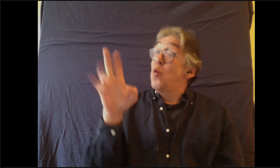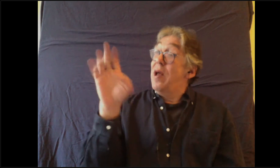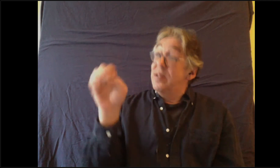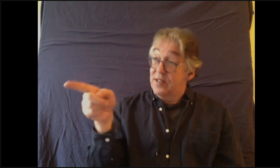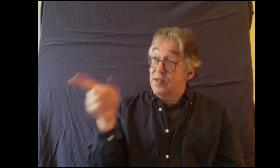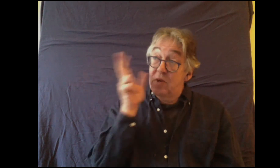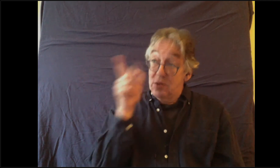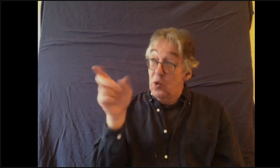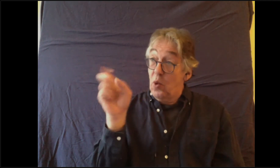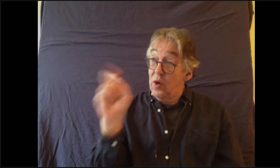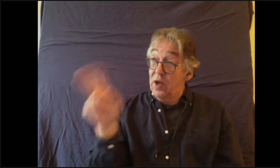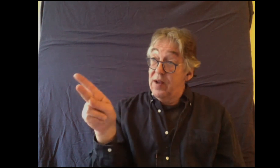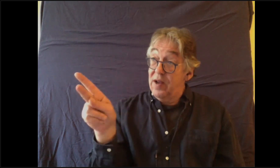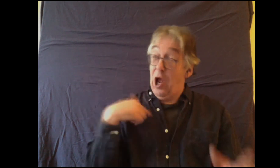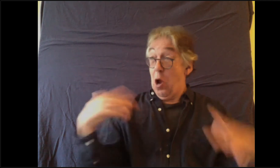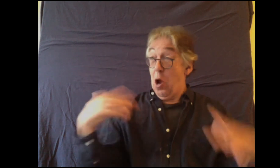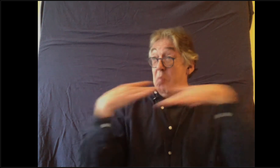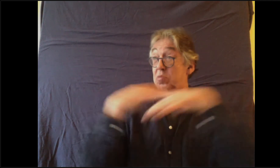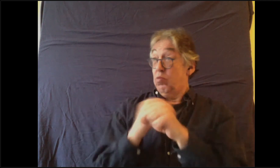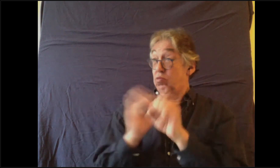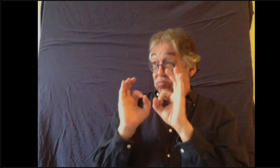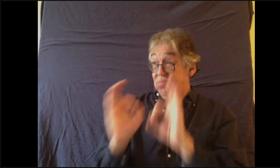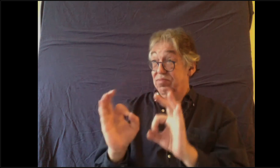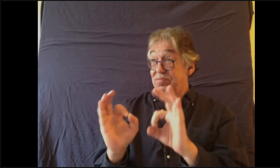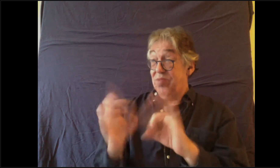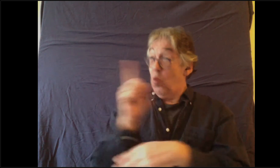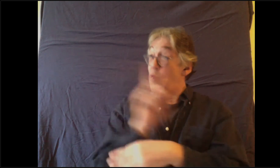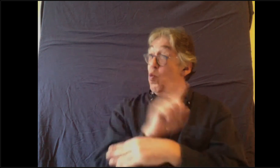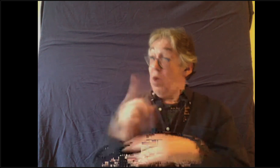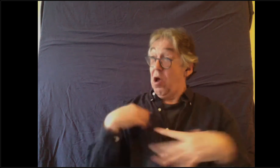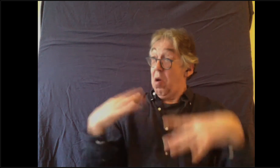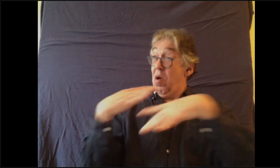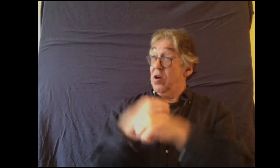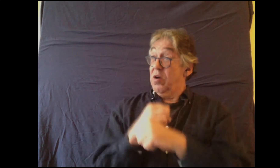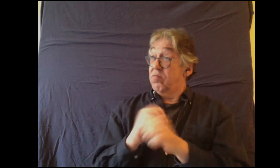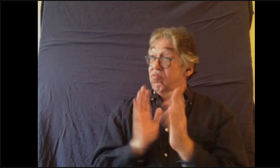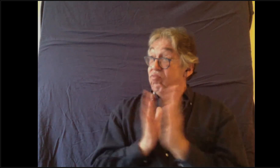Is that okay? Did I summarize the week accurately?